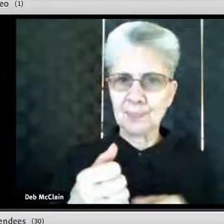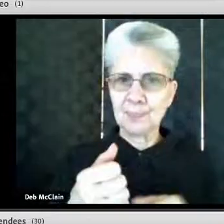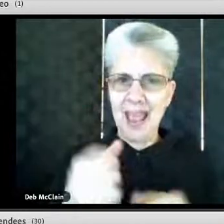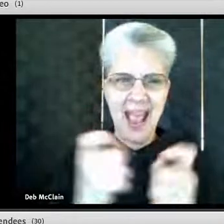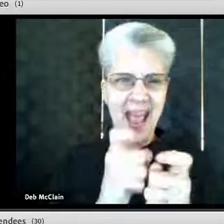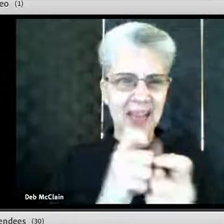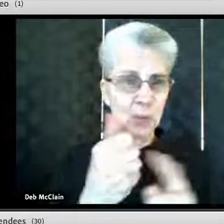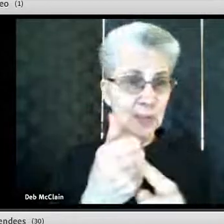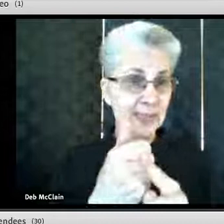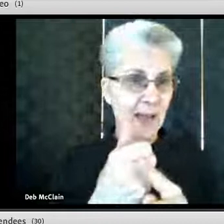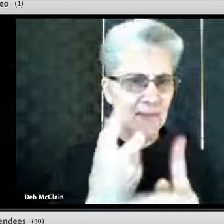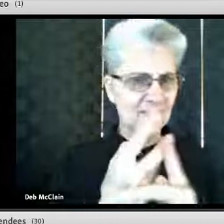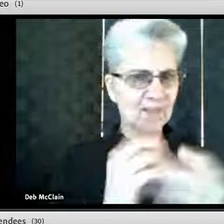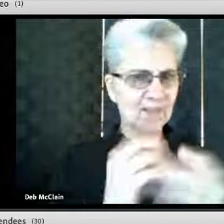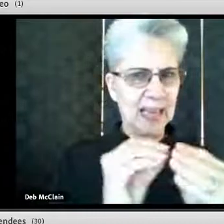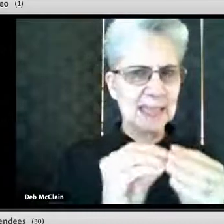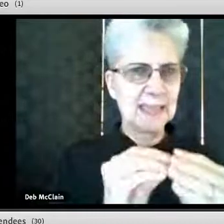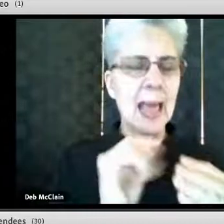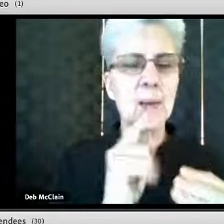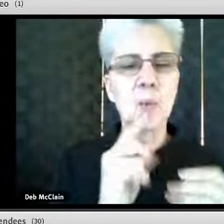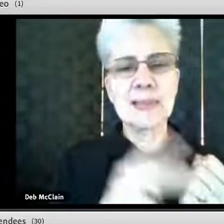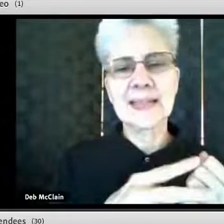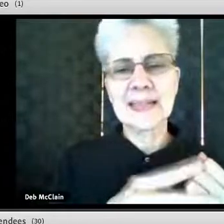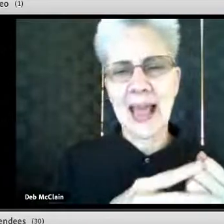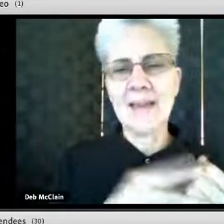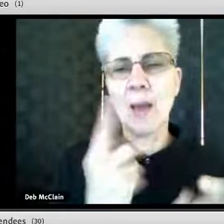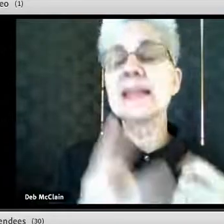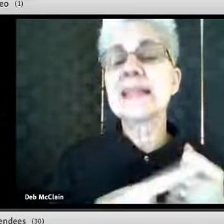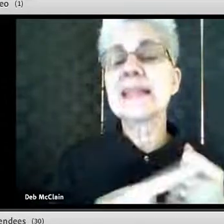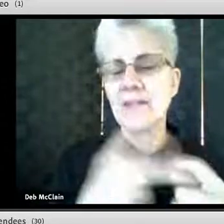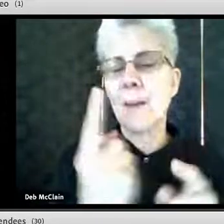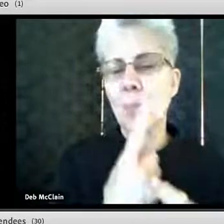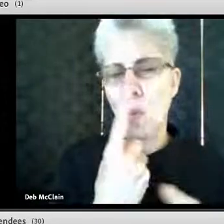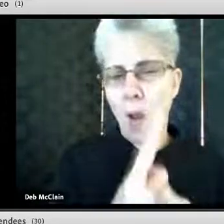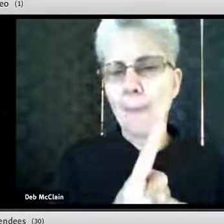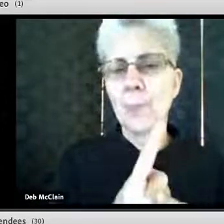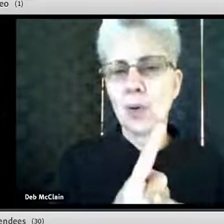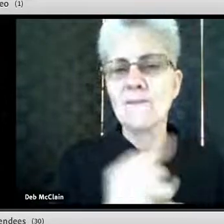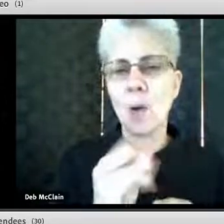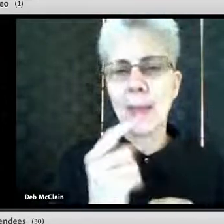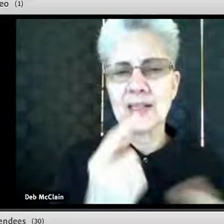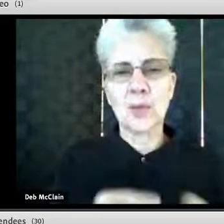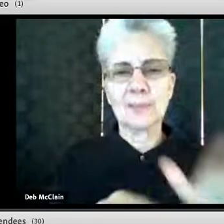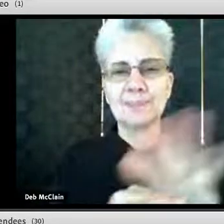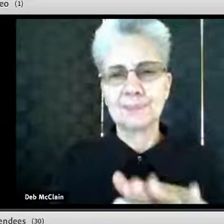and edit them yourself and fix them up, and it will save them in the proper format so you can overlay them on a video.